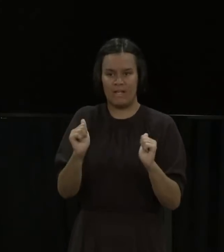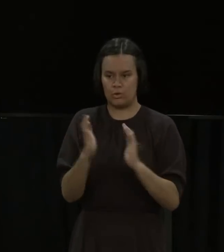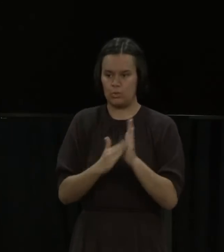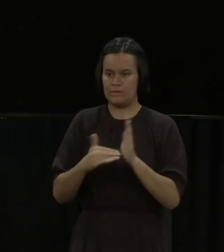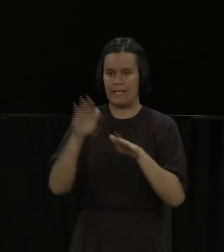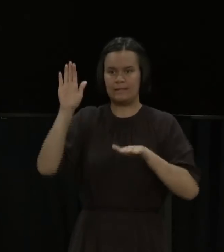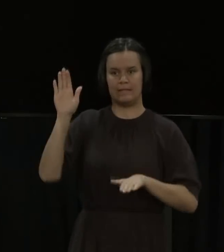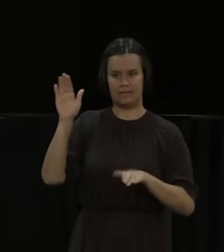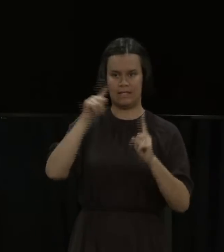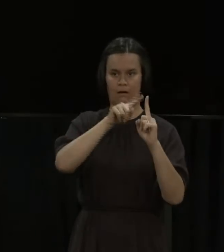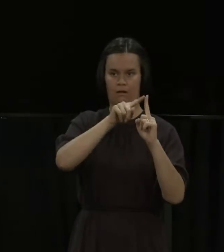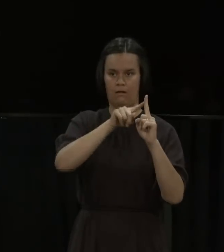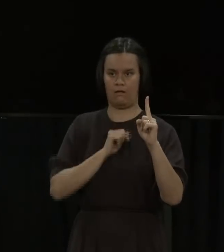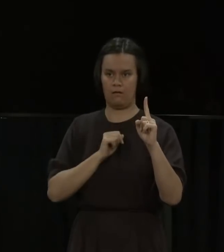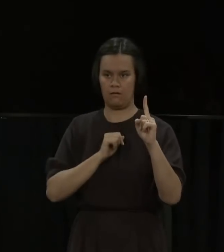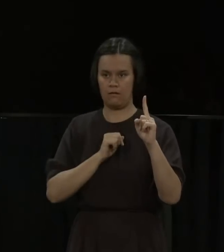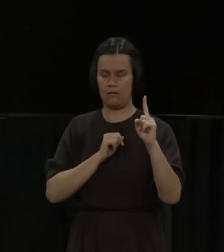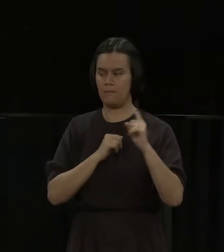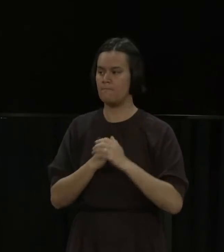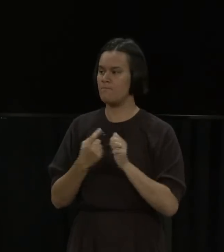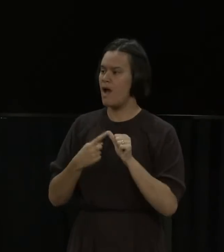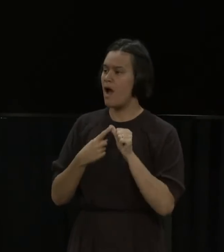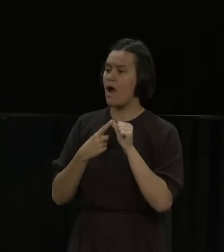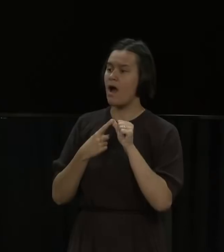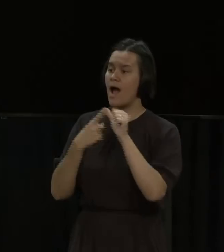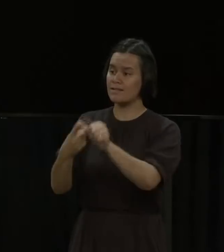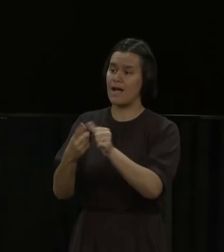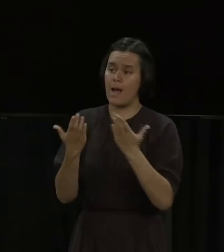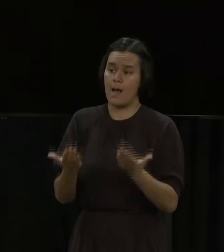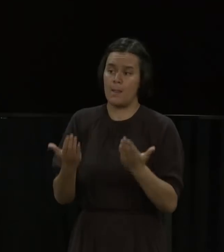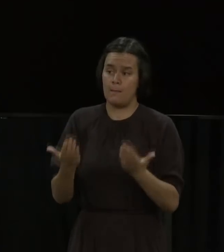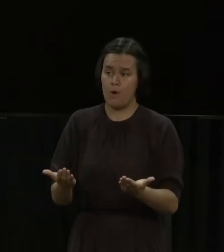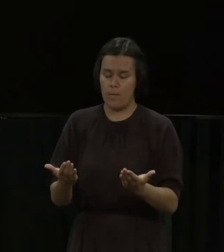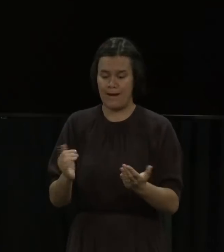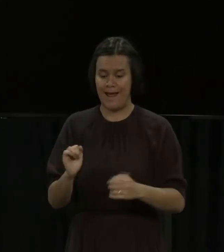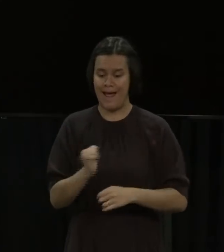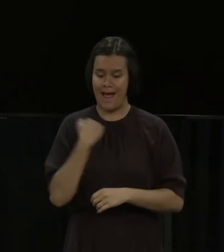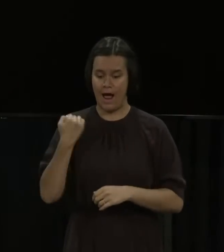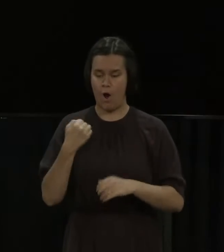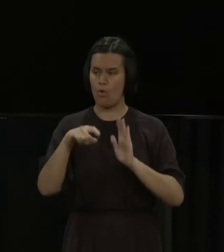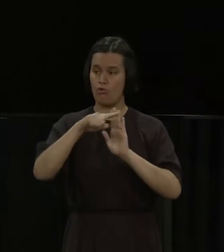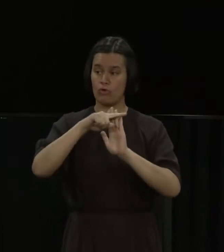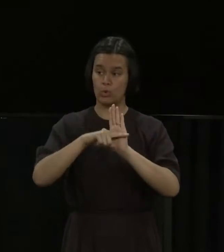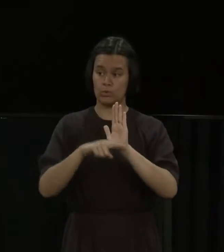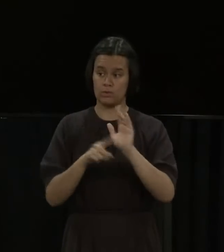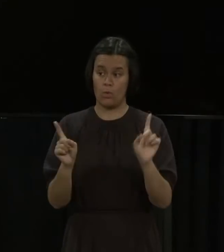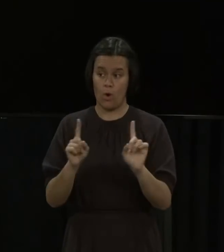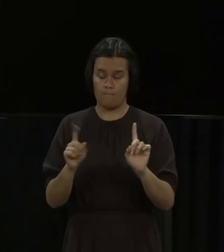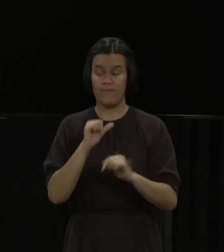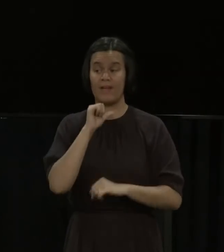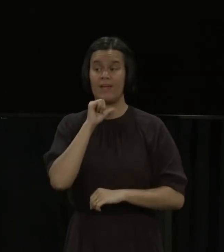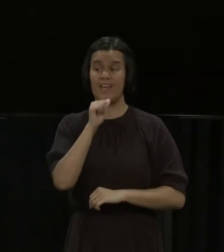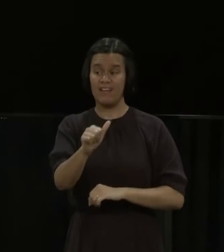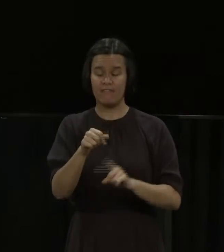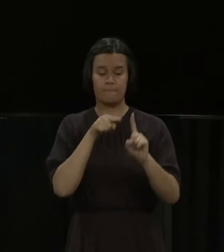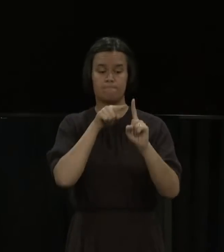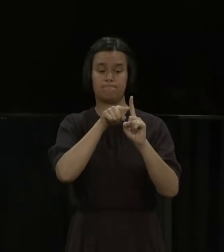who in the family can come back from January? >> Archiving under the existing border